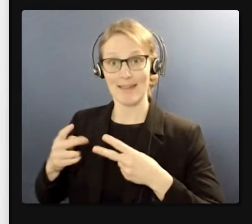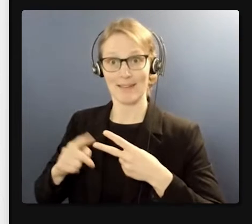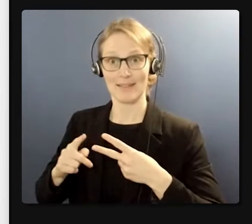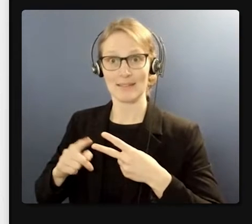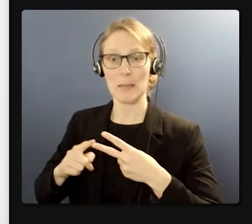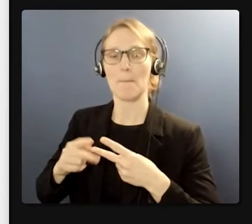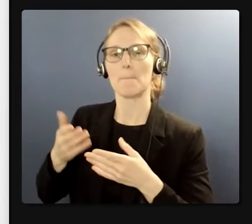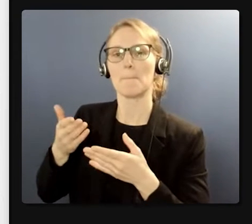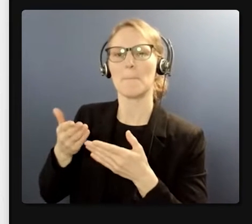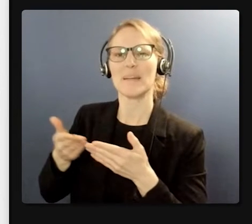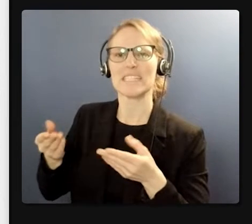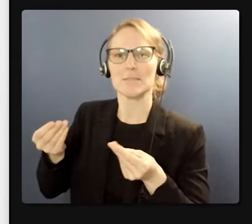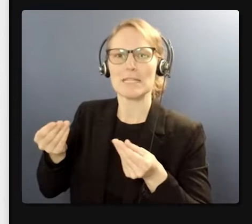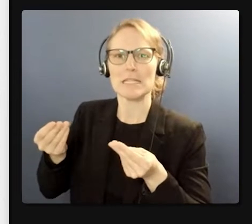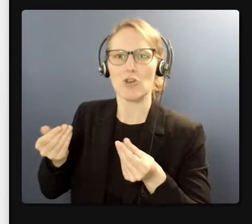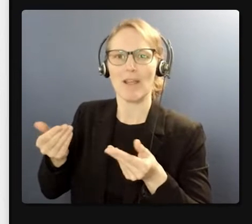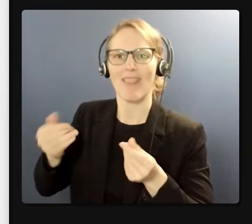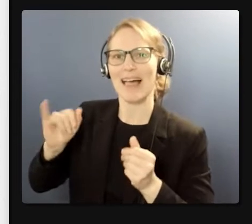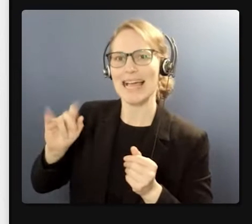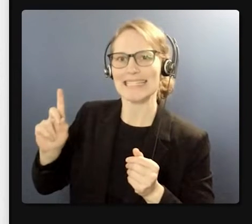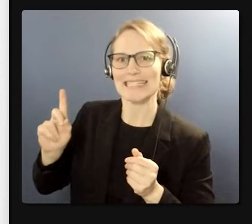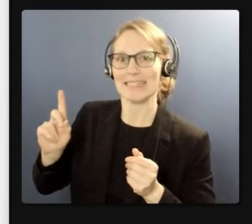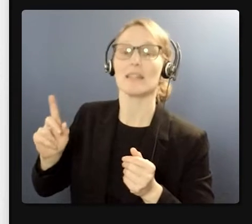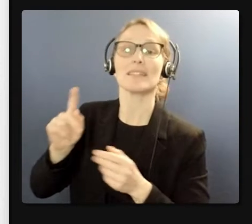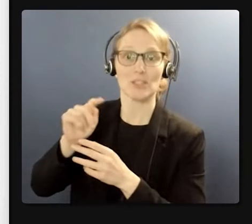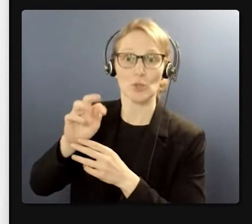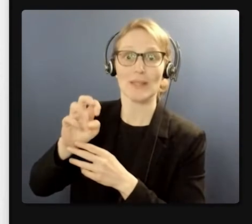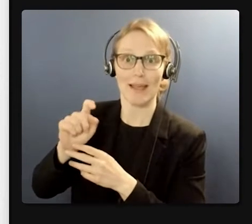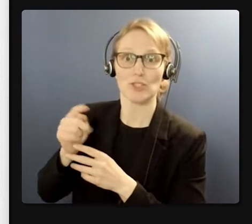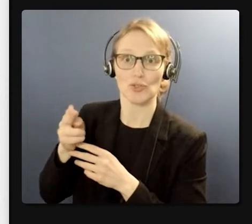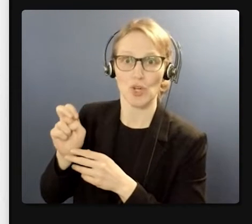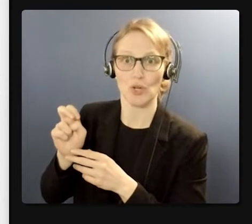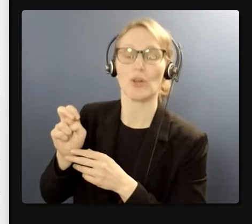where all the material IDs, a map from basically original,